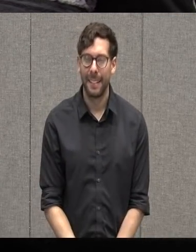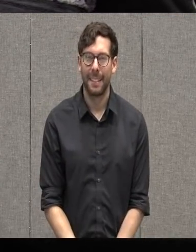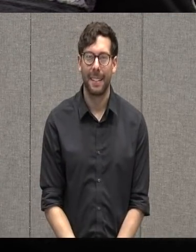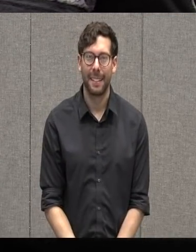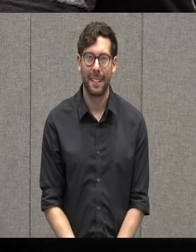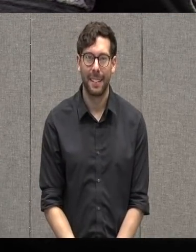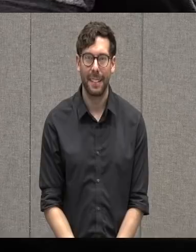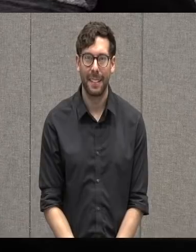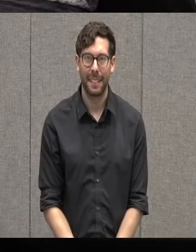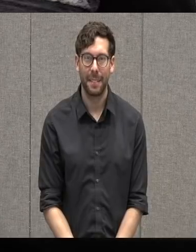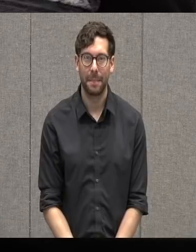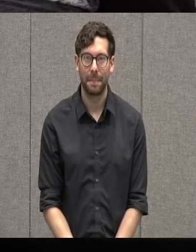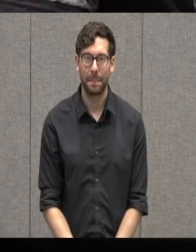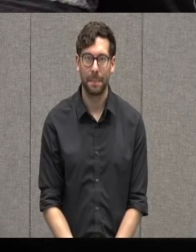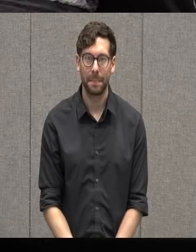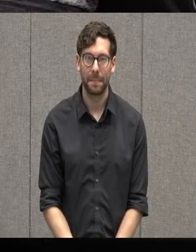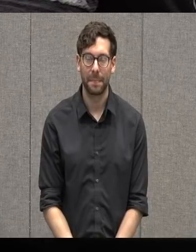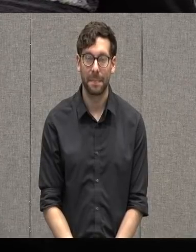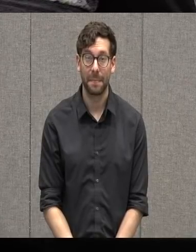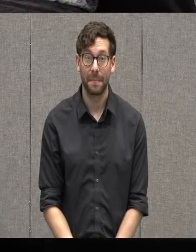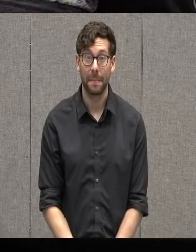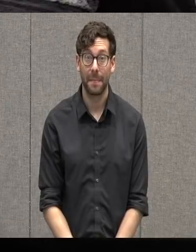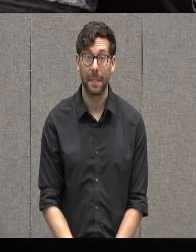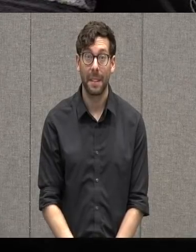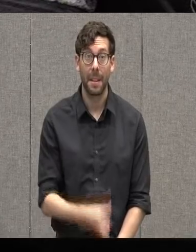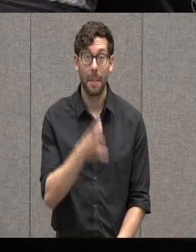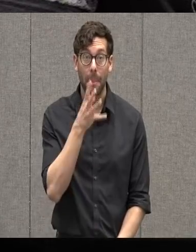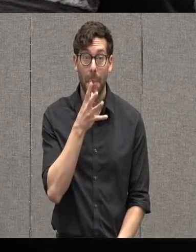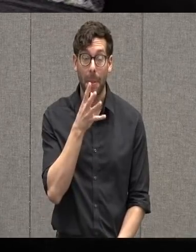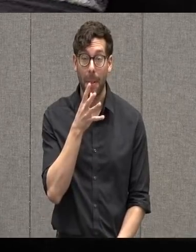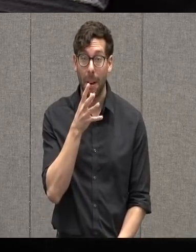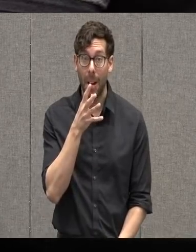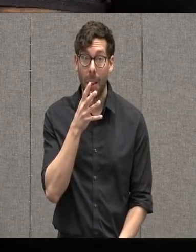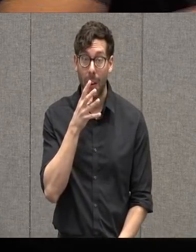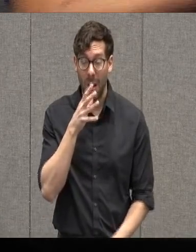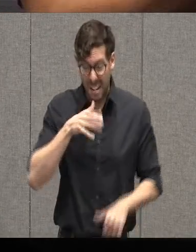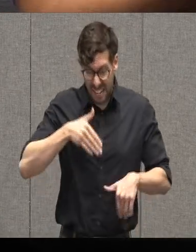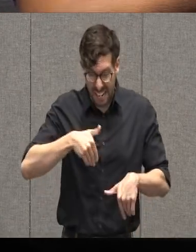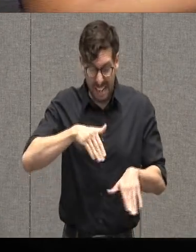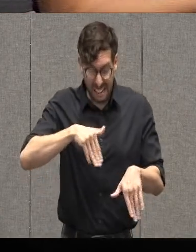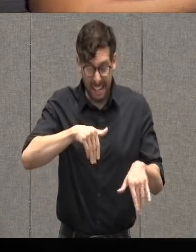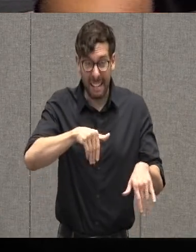She shoos away 40. Shoo, shoo.